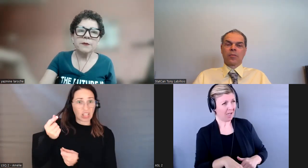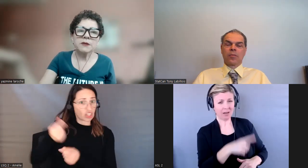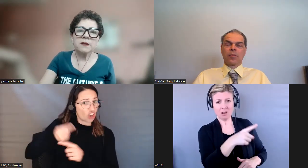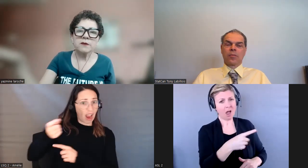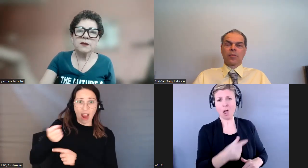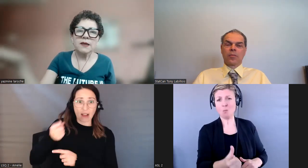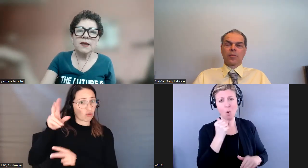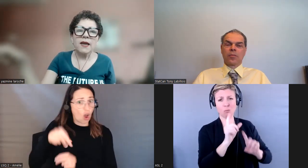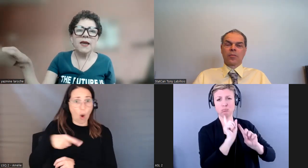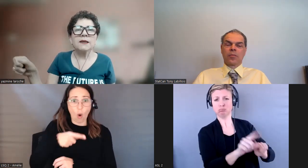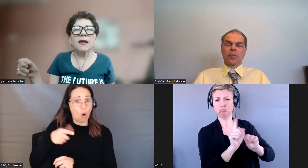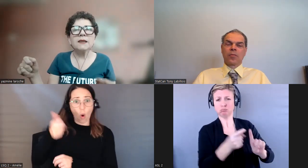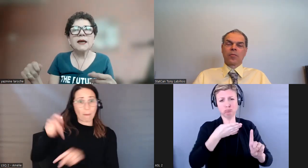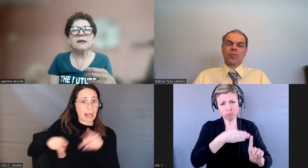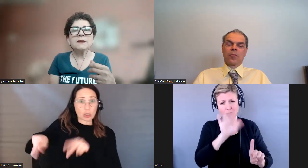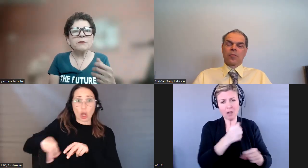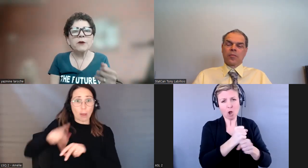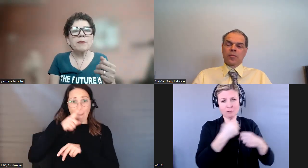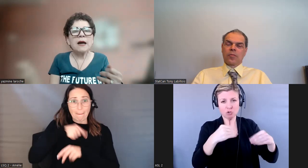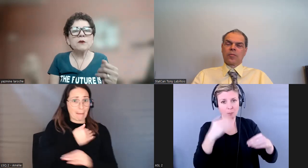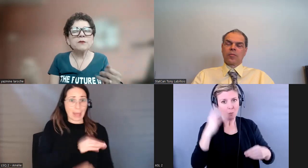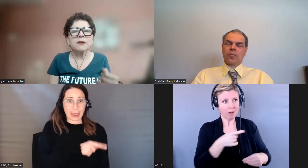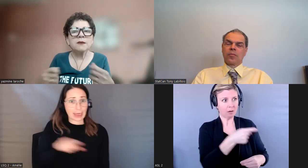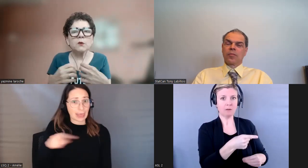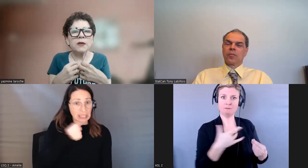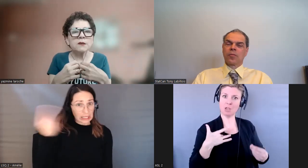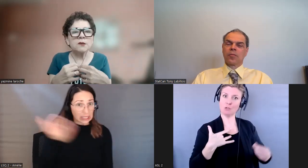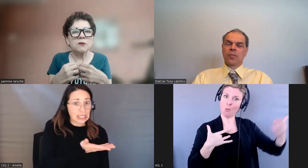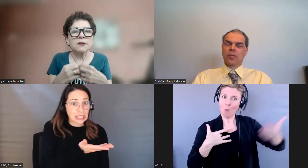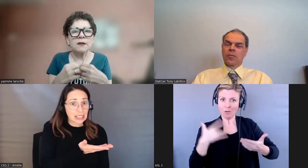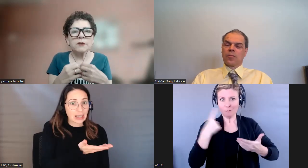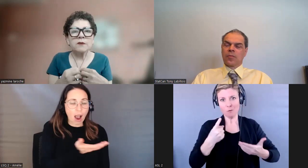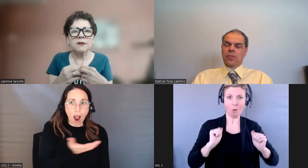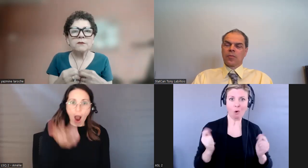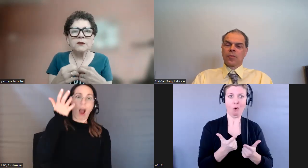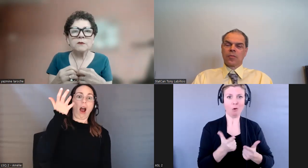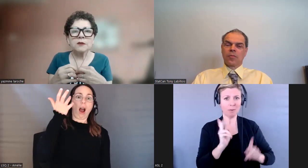stairs and and that is a very powerful thing that we can do at the level of the individuals